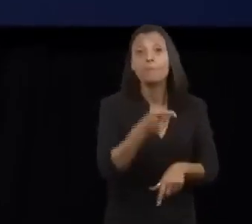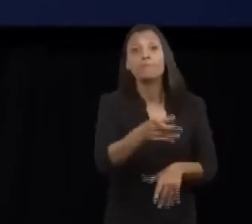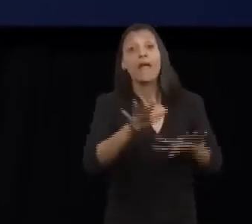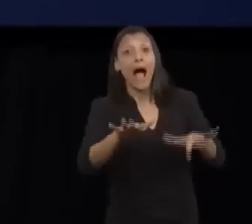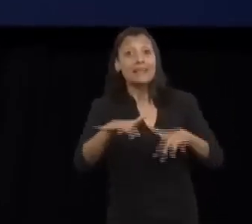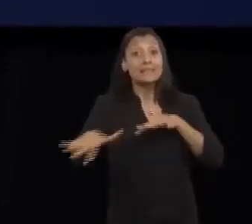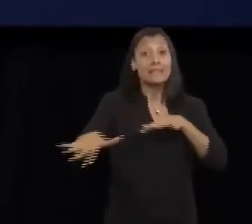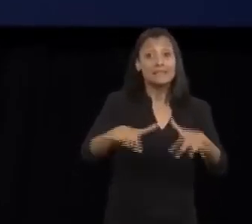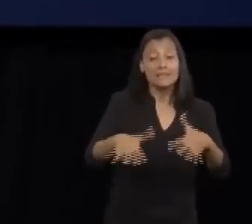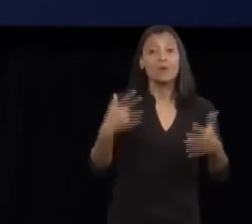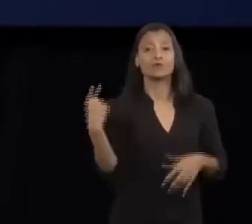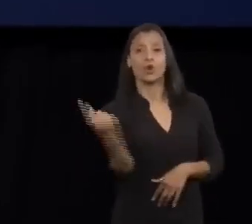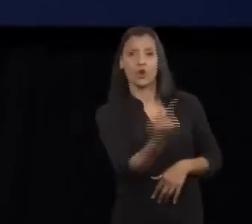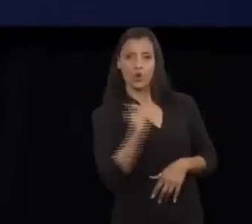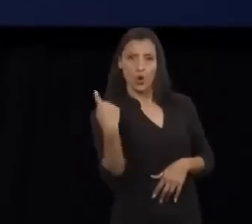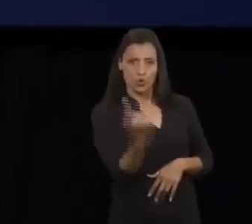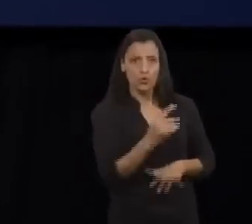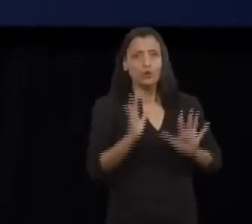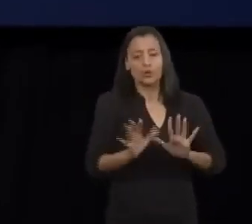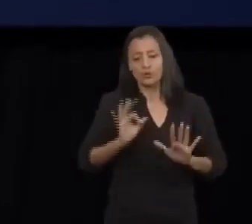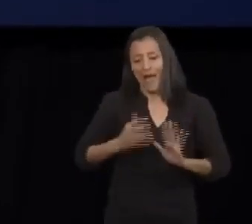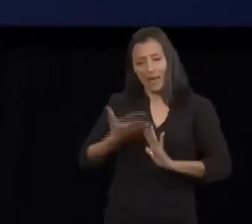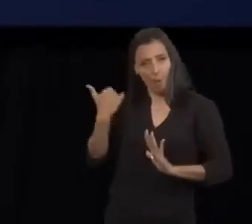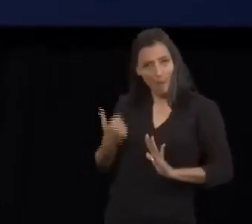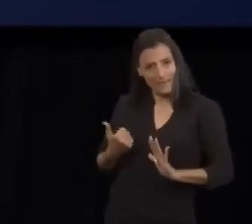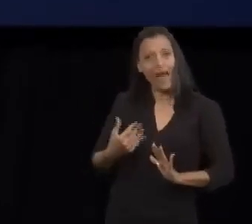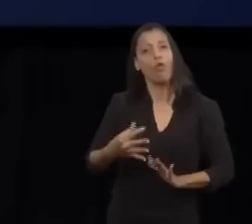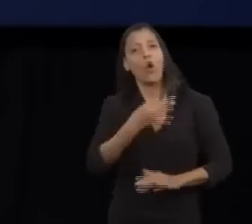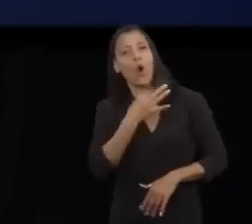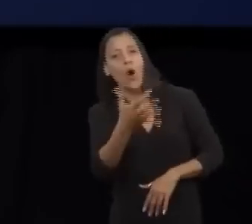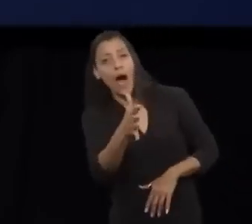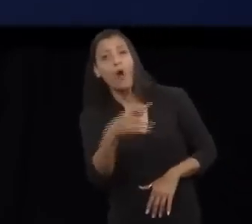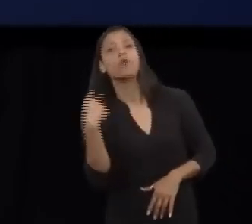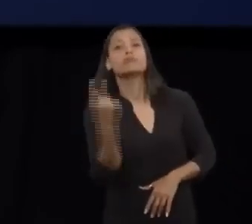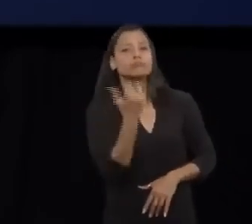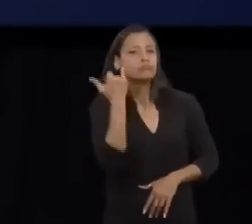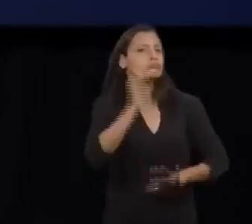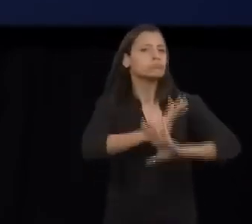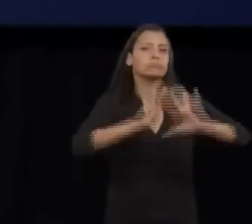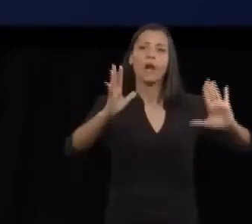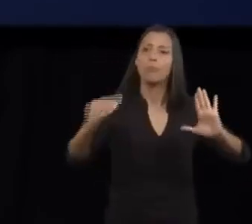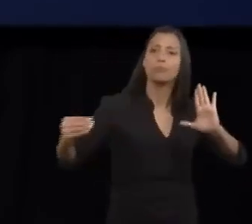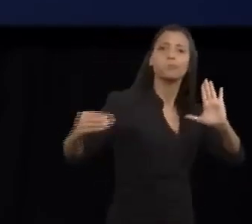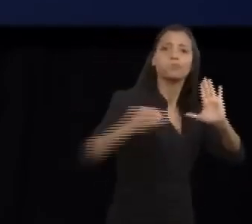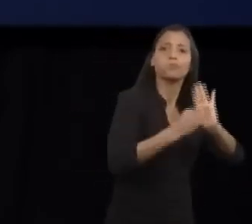we have been able to fix the amount of money since the middle of last year.